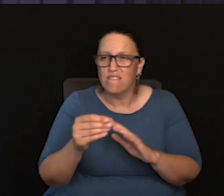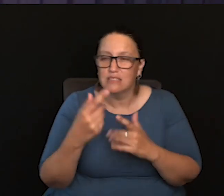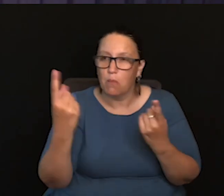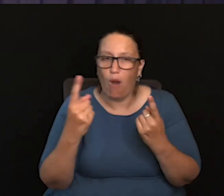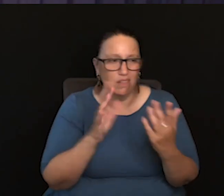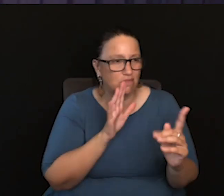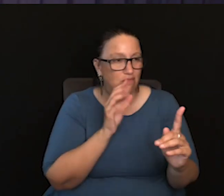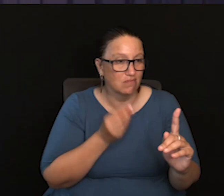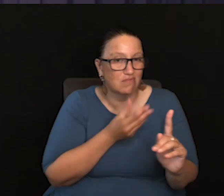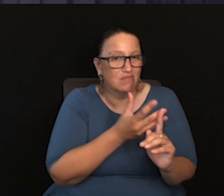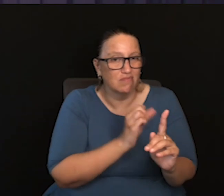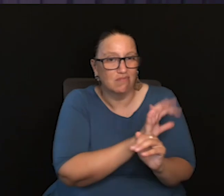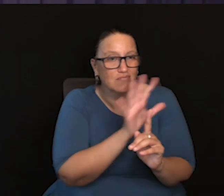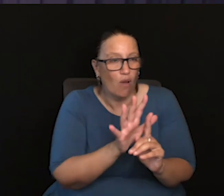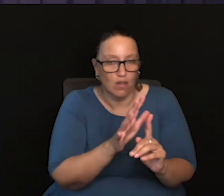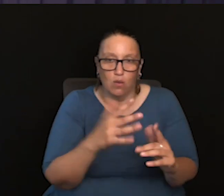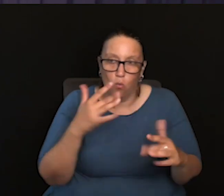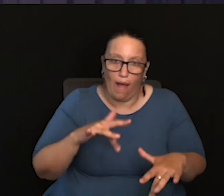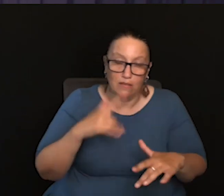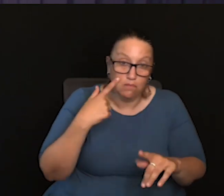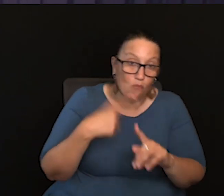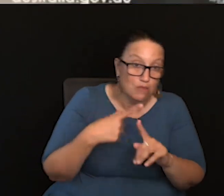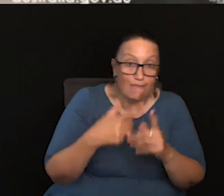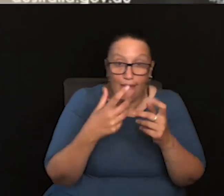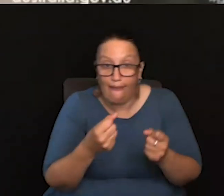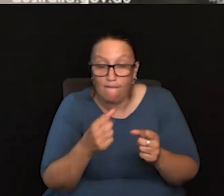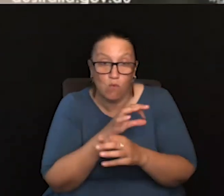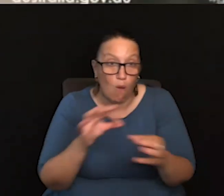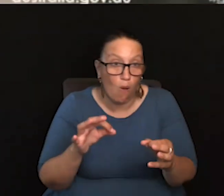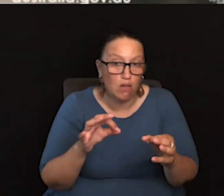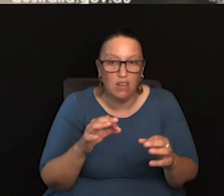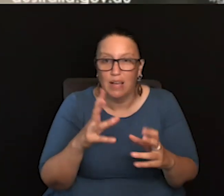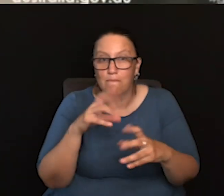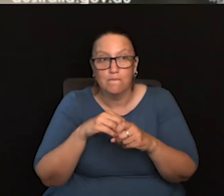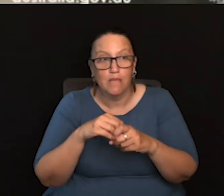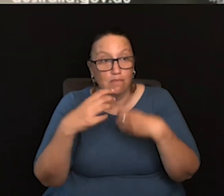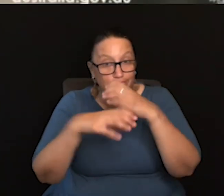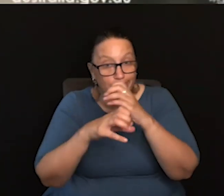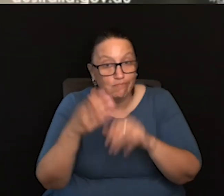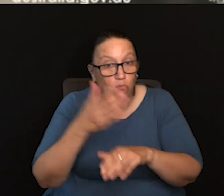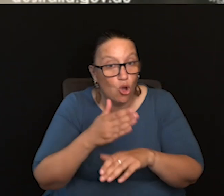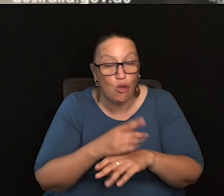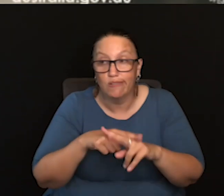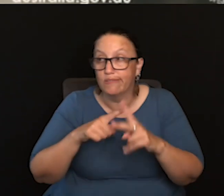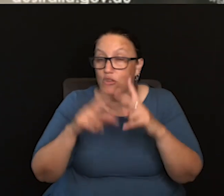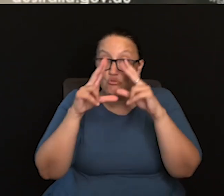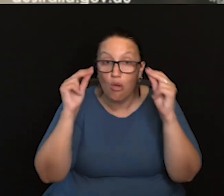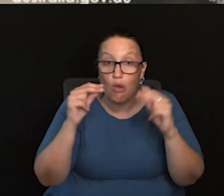we were able to achieve that mark of 7 million doses. And that was also a month where we had